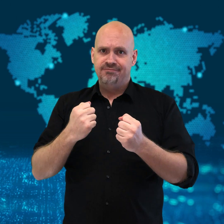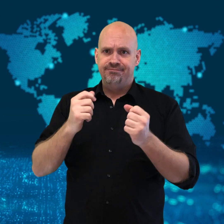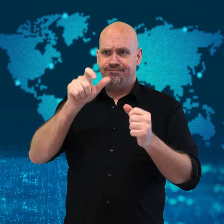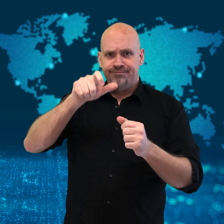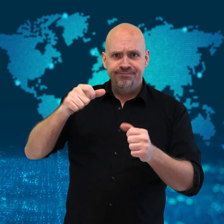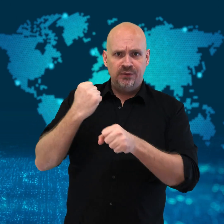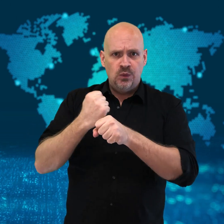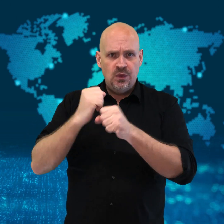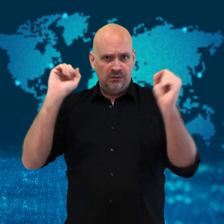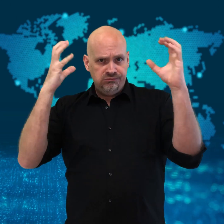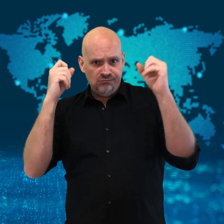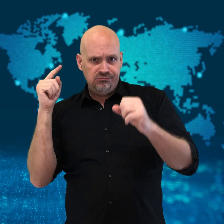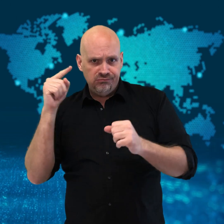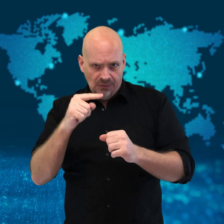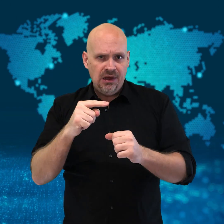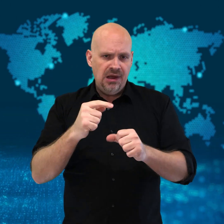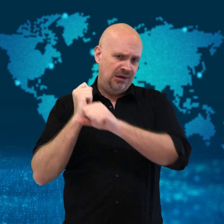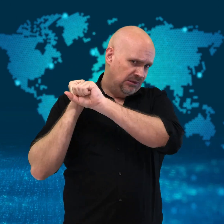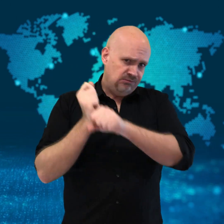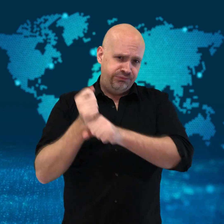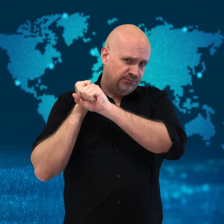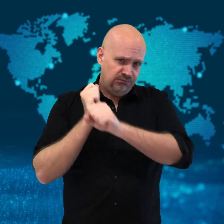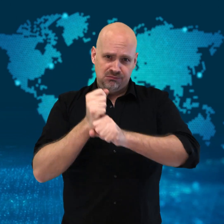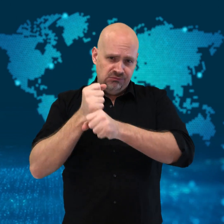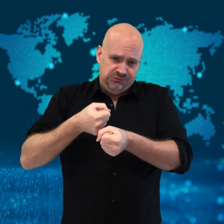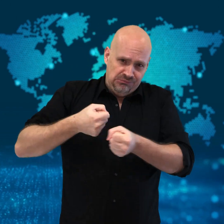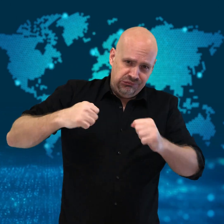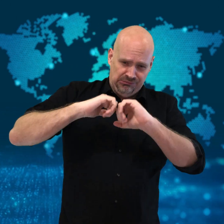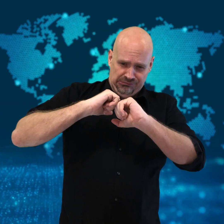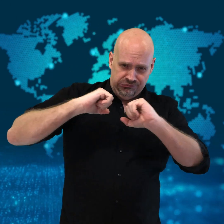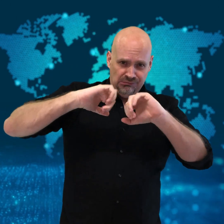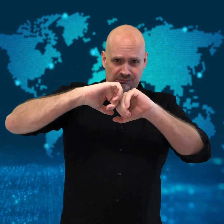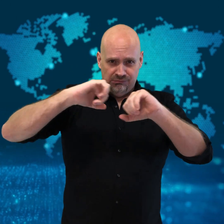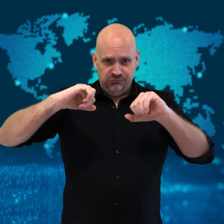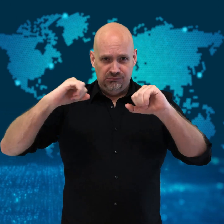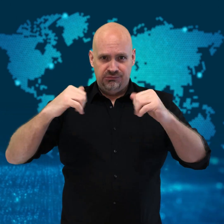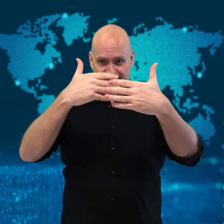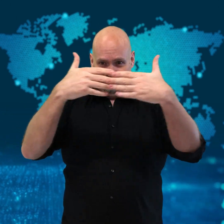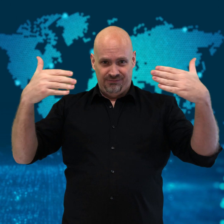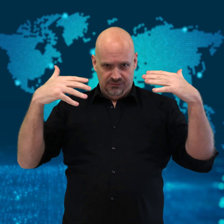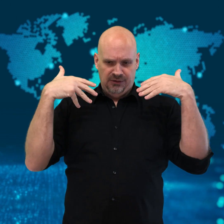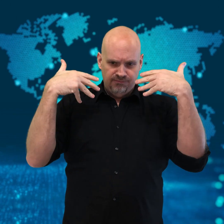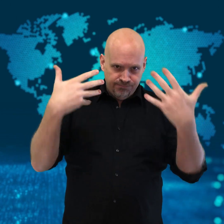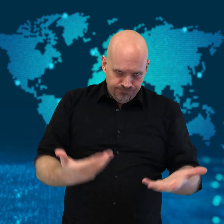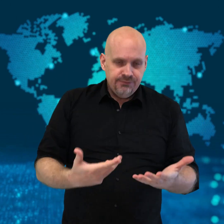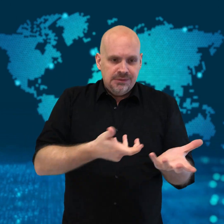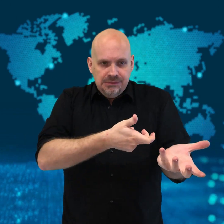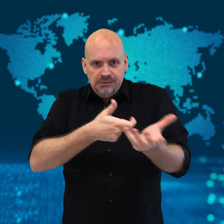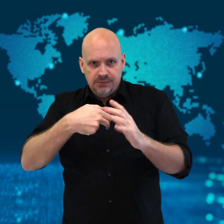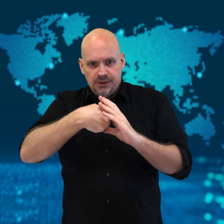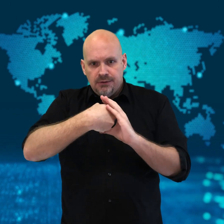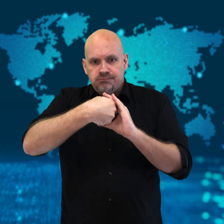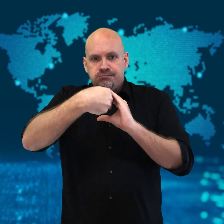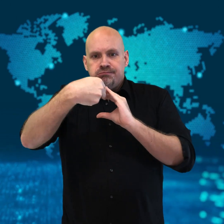the interior of the car protected Woods from greater injury.